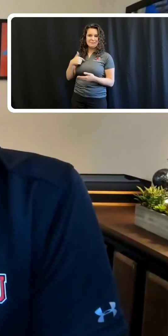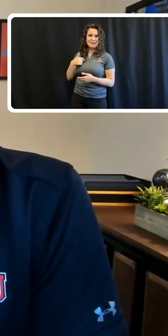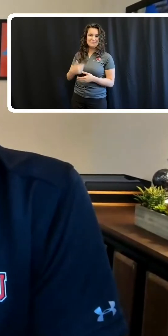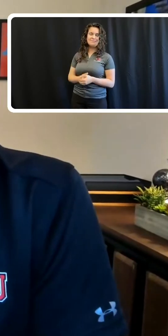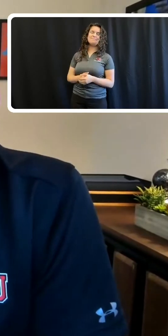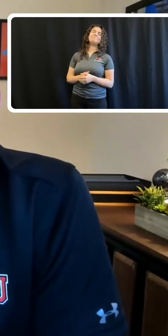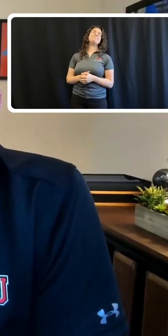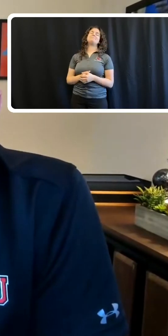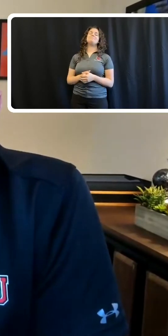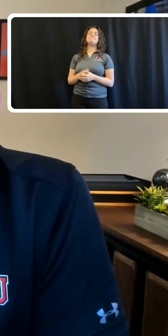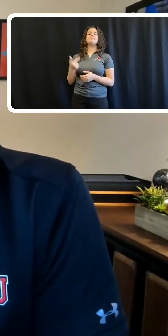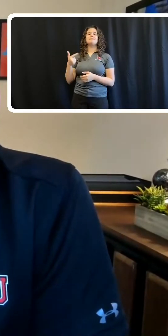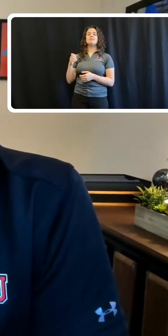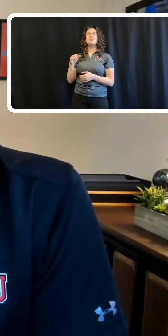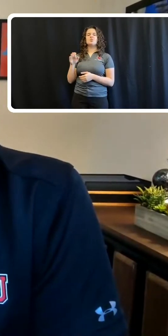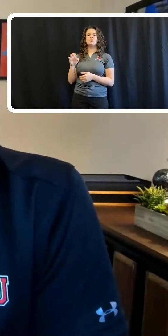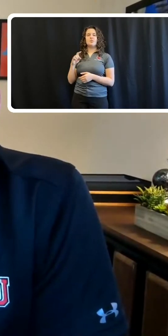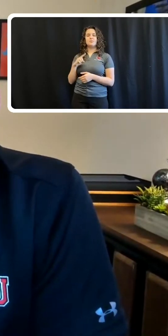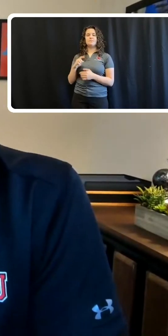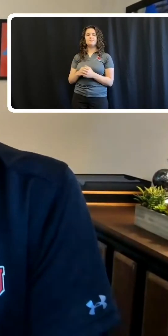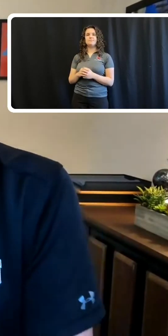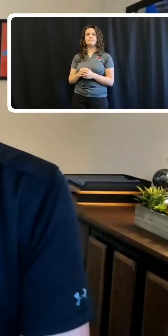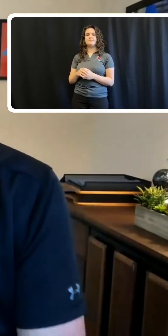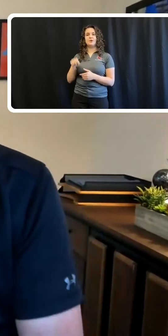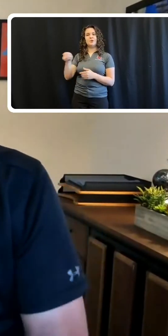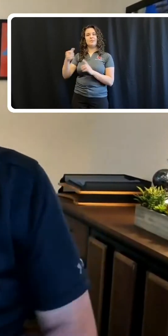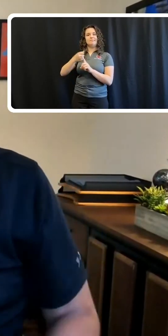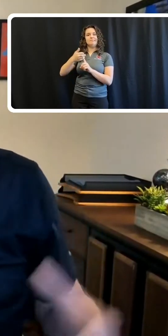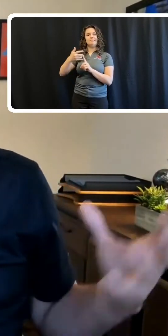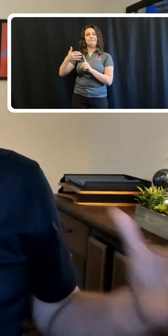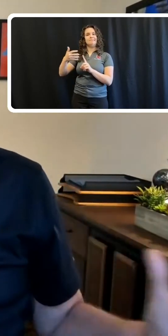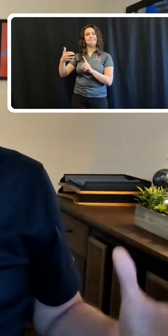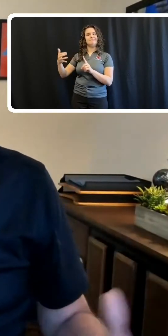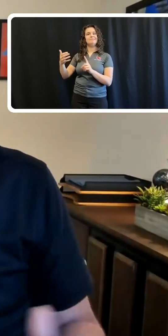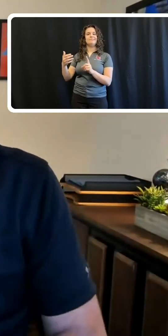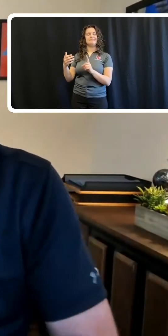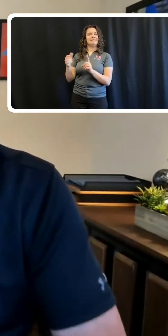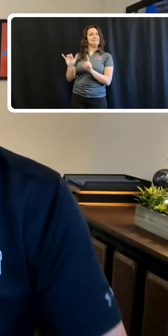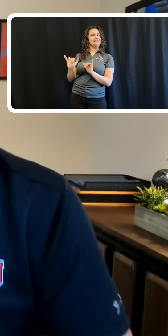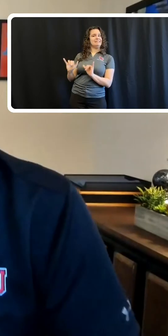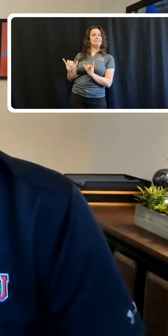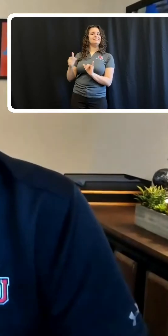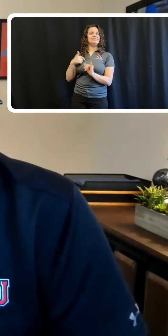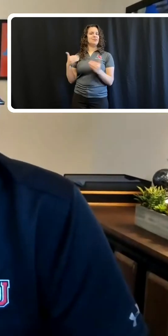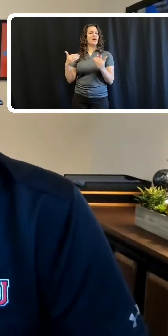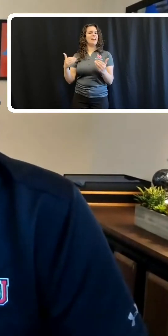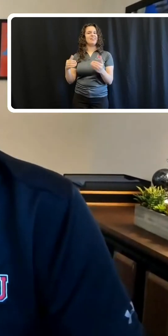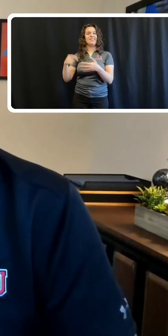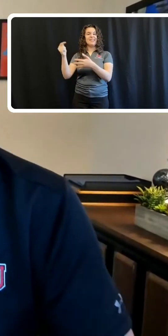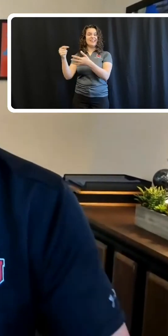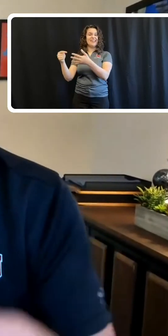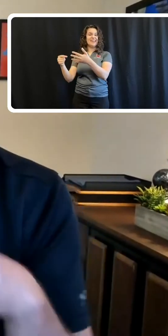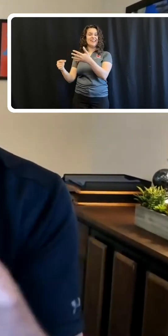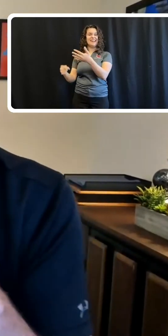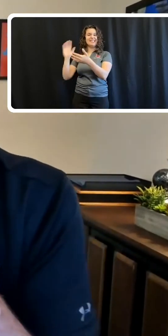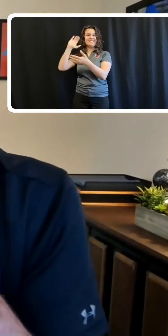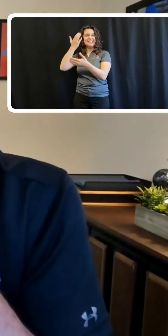I guess after a introduction like that, I should say right upfront that despite all those wonderful things, this session really isn't about me.